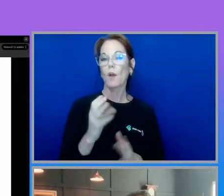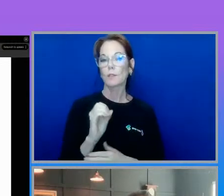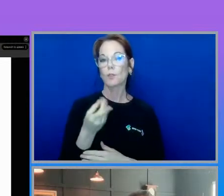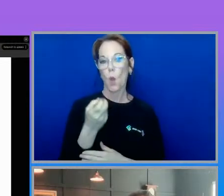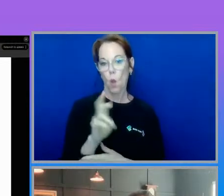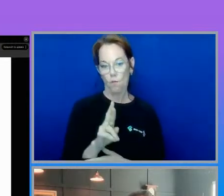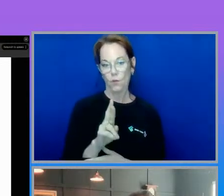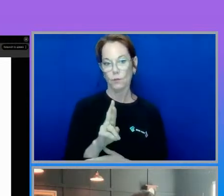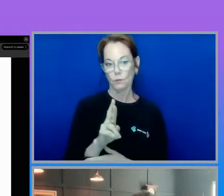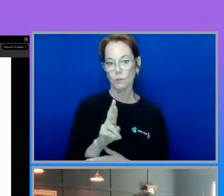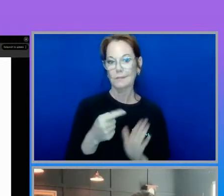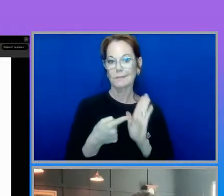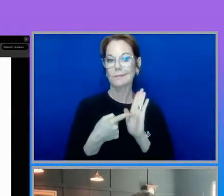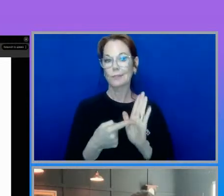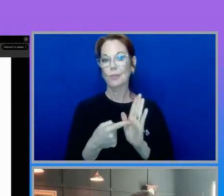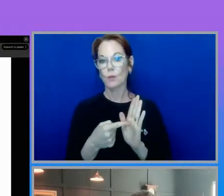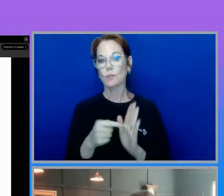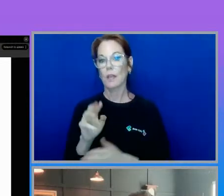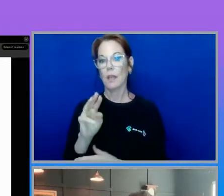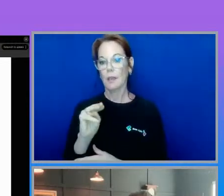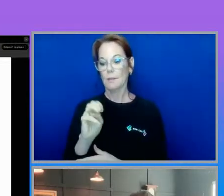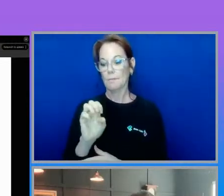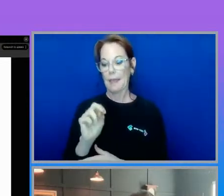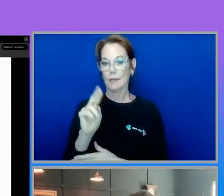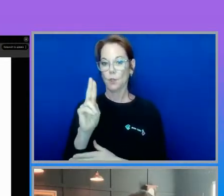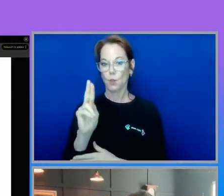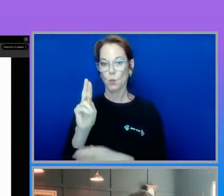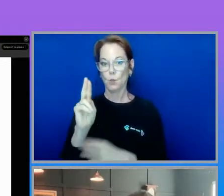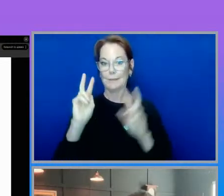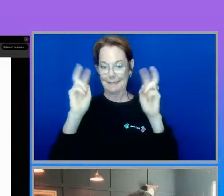for links. It shows the menu title links followed by the